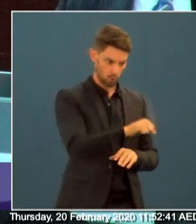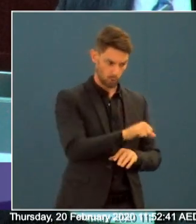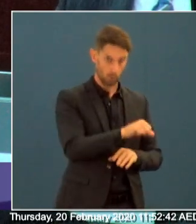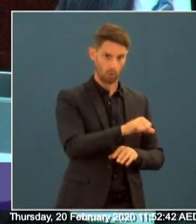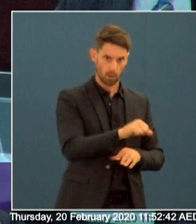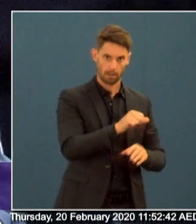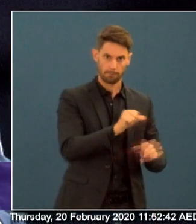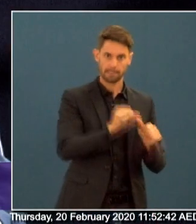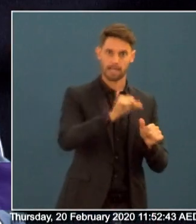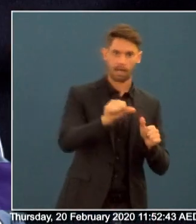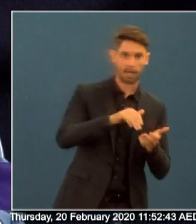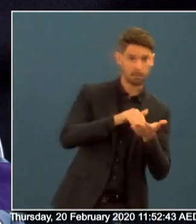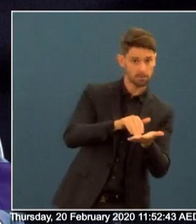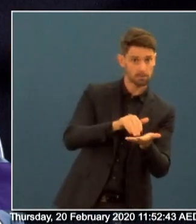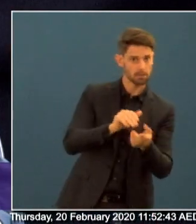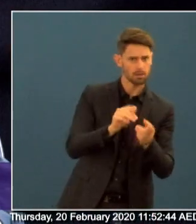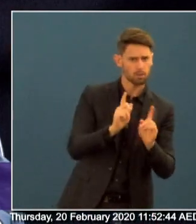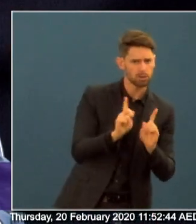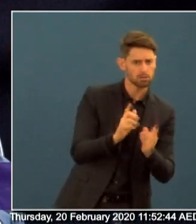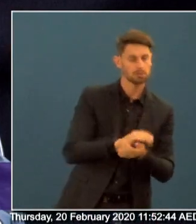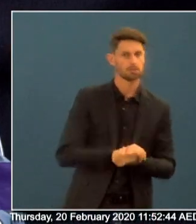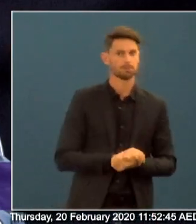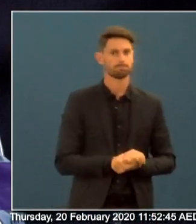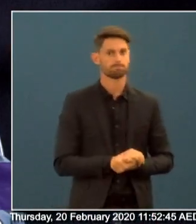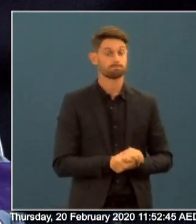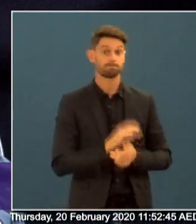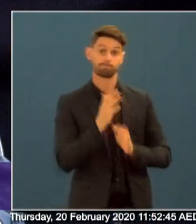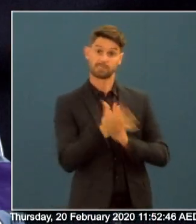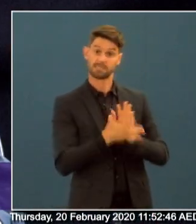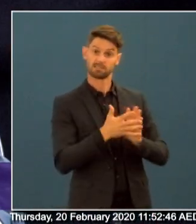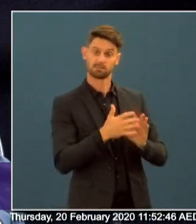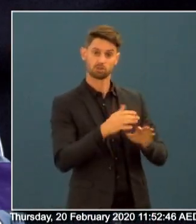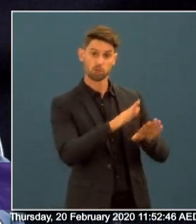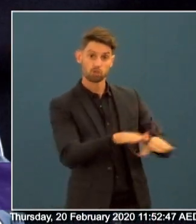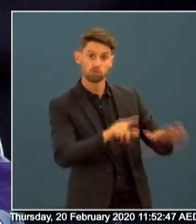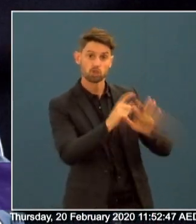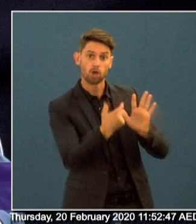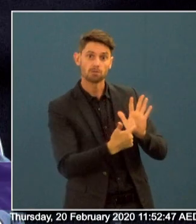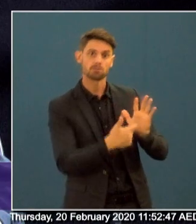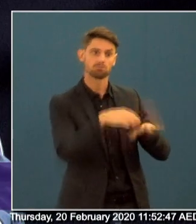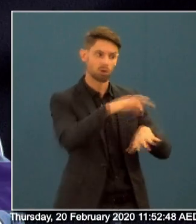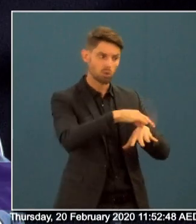It means that we must be vigilant, particularly as people on the autism spectrum are